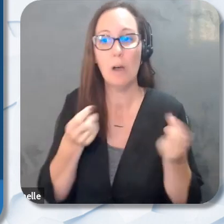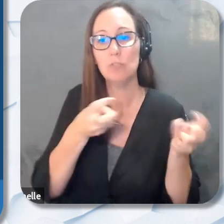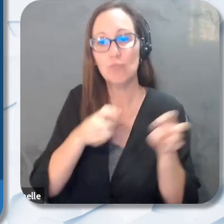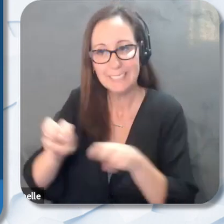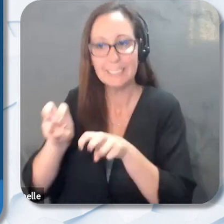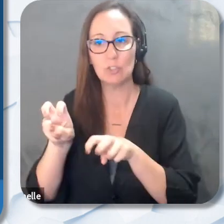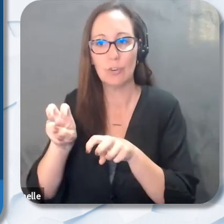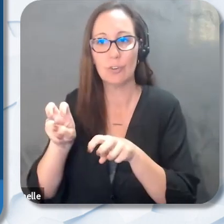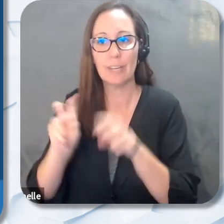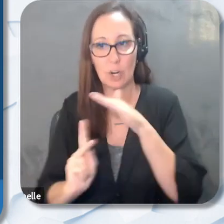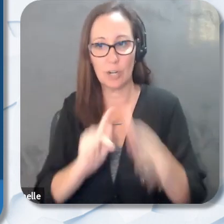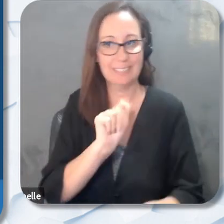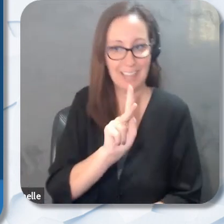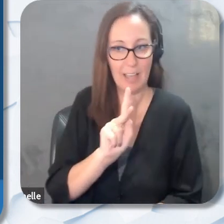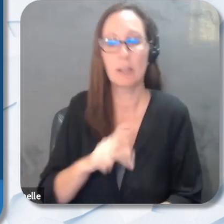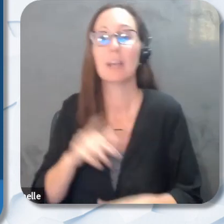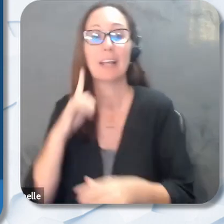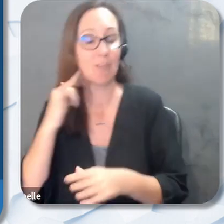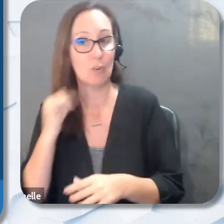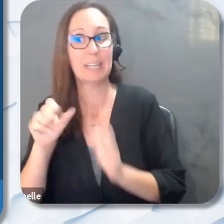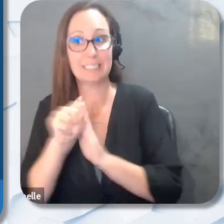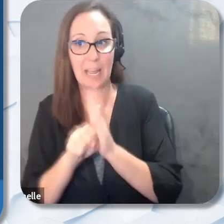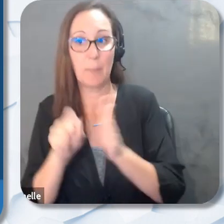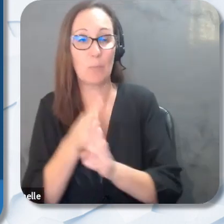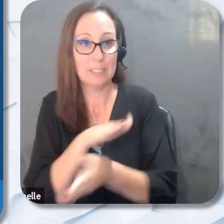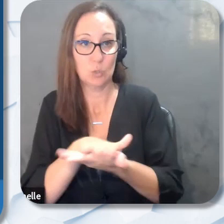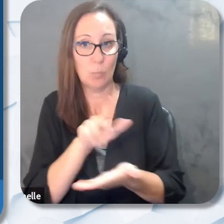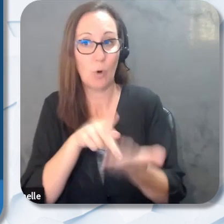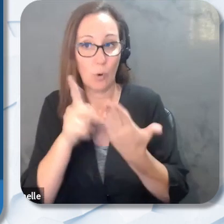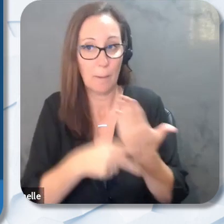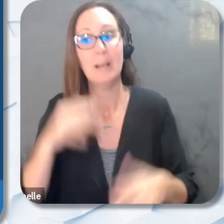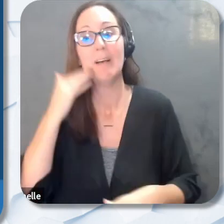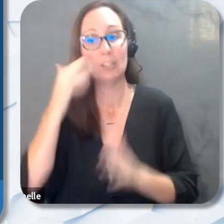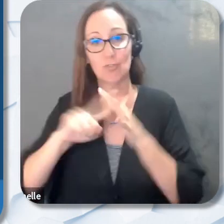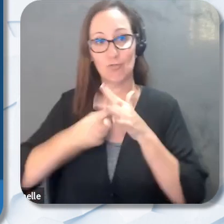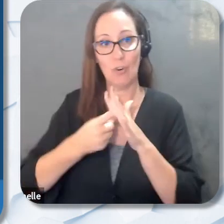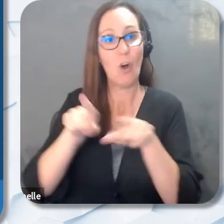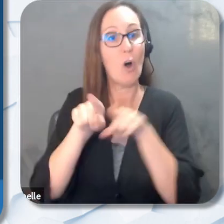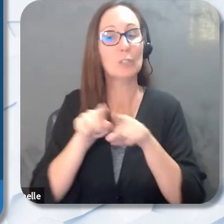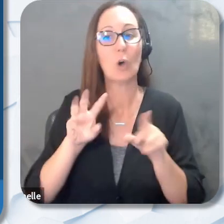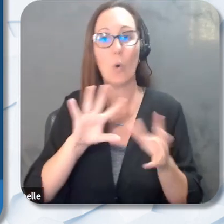Our California state preschool program and headstart as well as the wraparound childcare